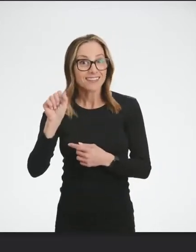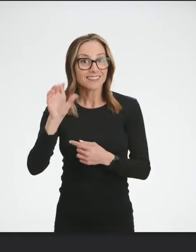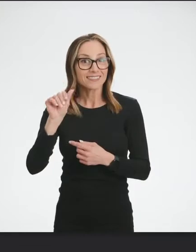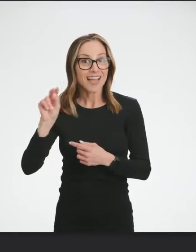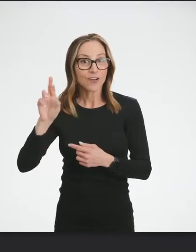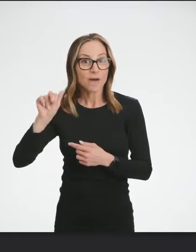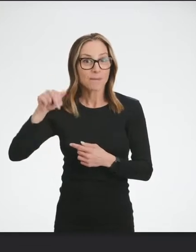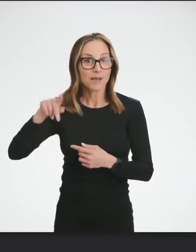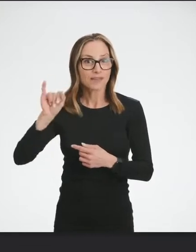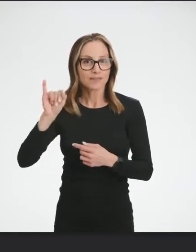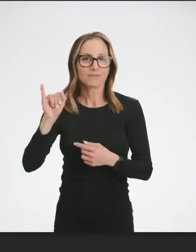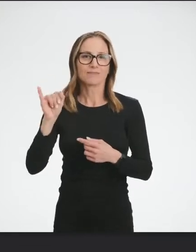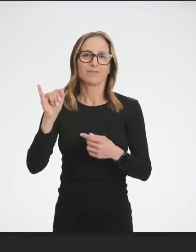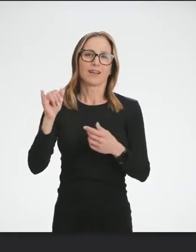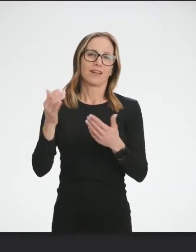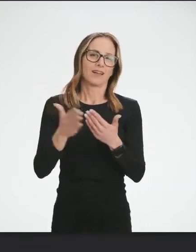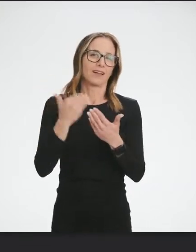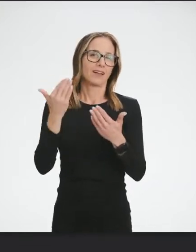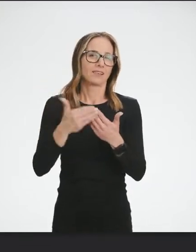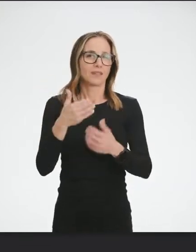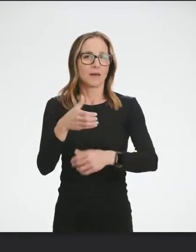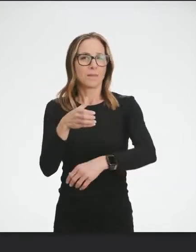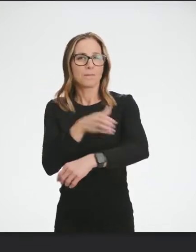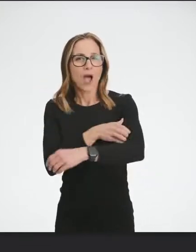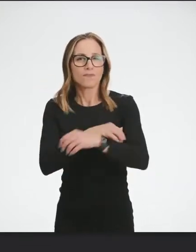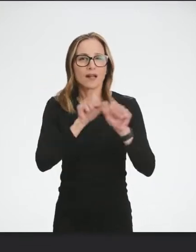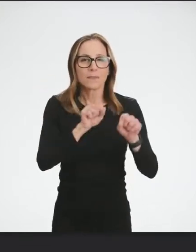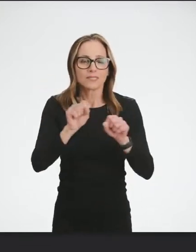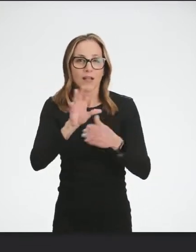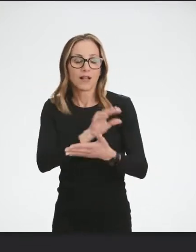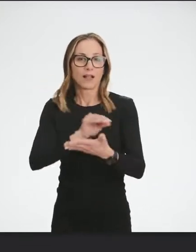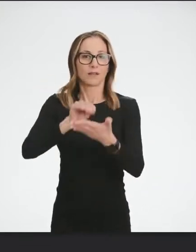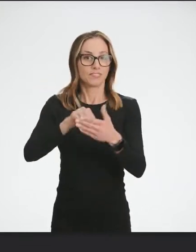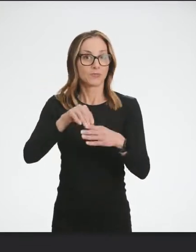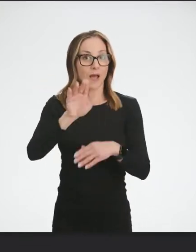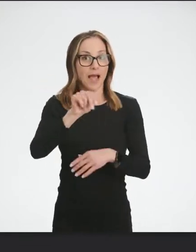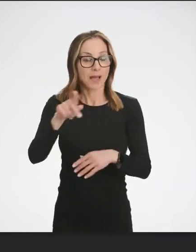powerful vision capabilities to your app. And now, back to Susan.